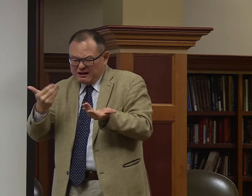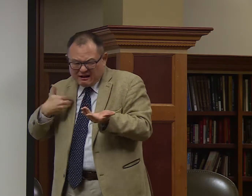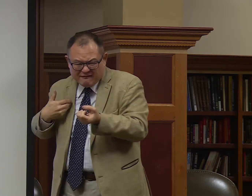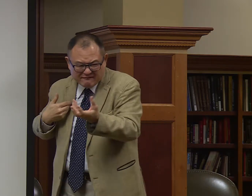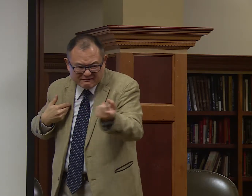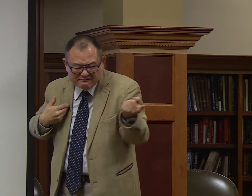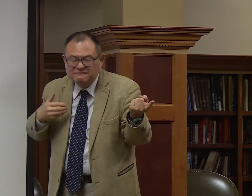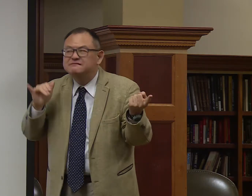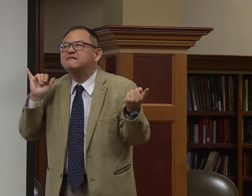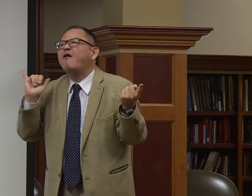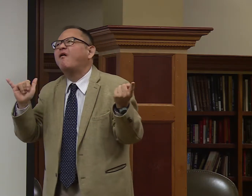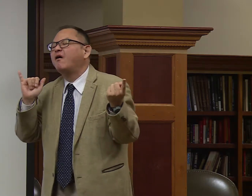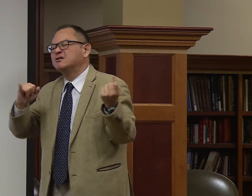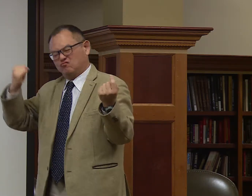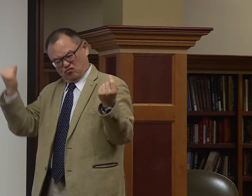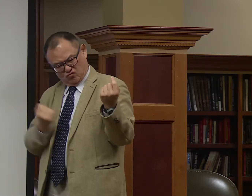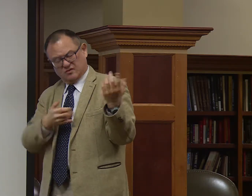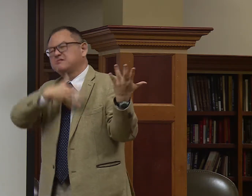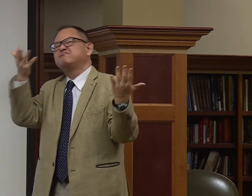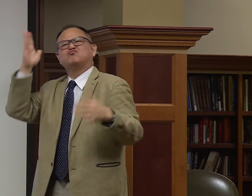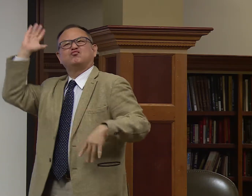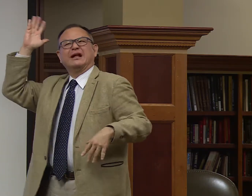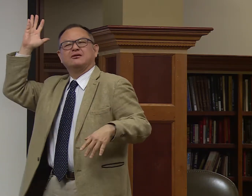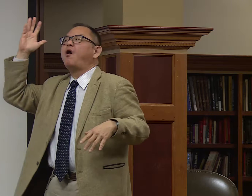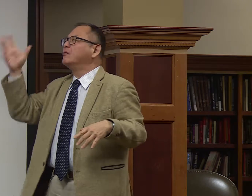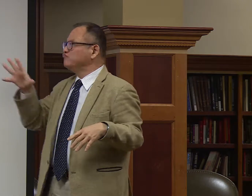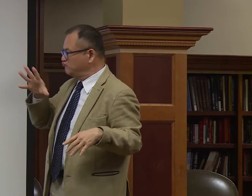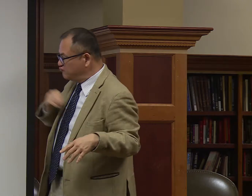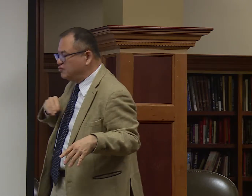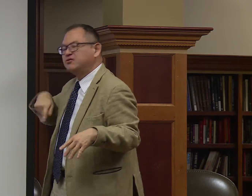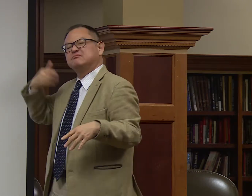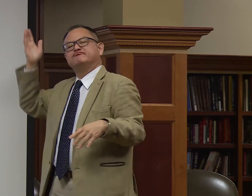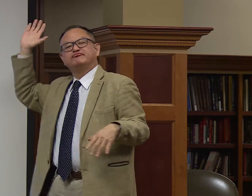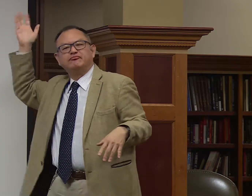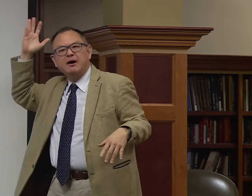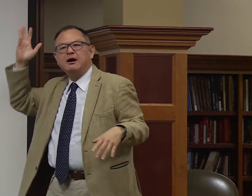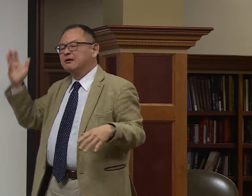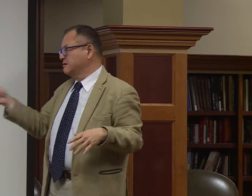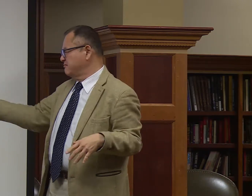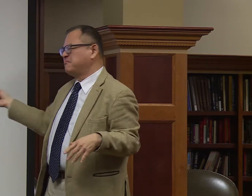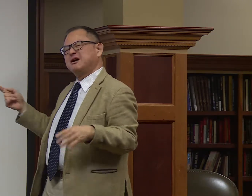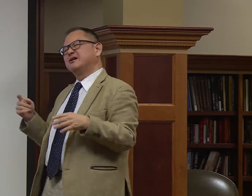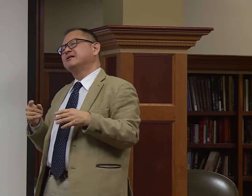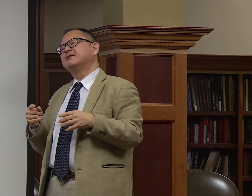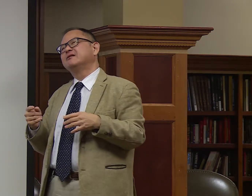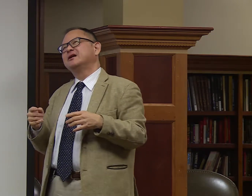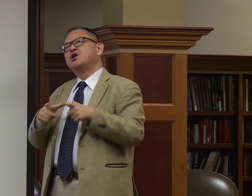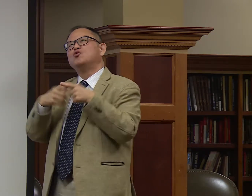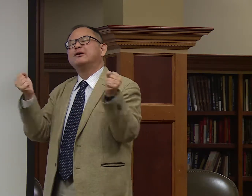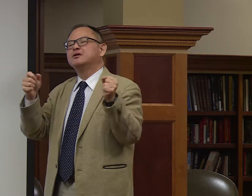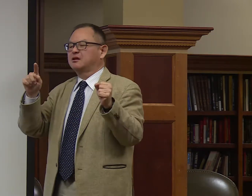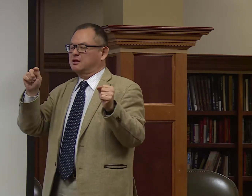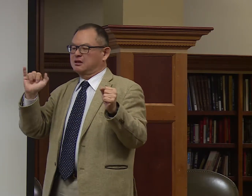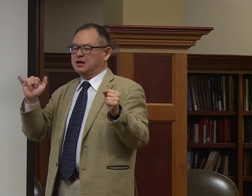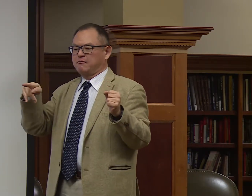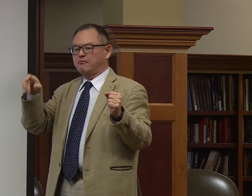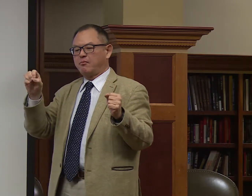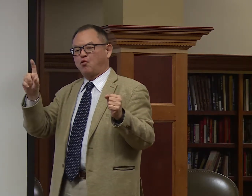They would invite me for presentations also. So I was invited for a talk